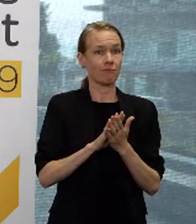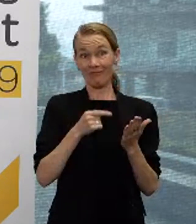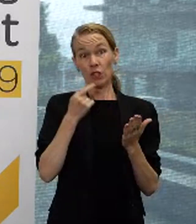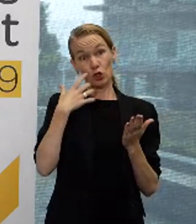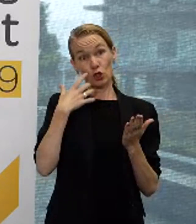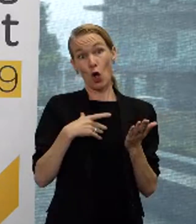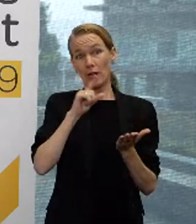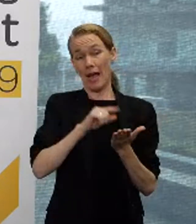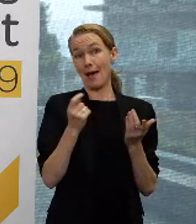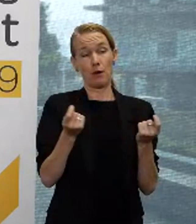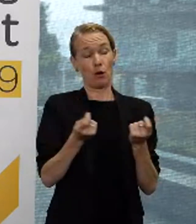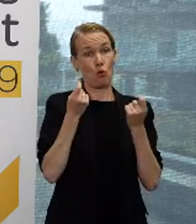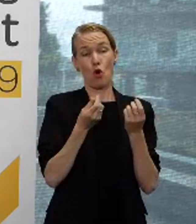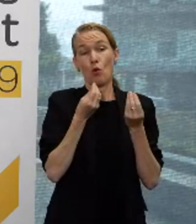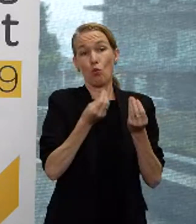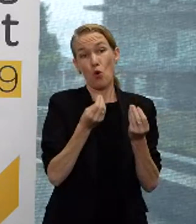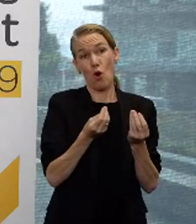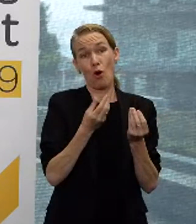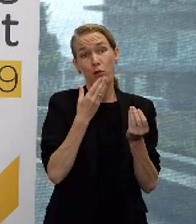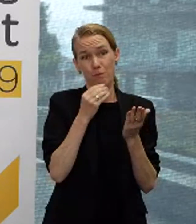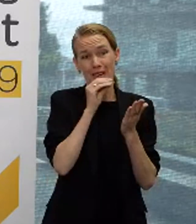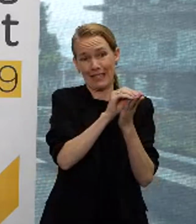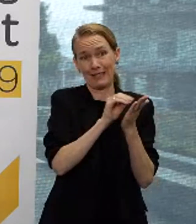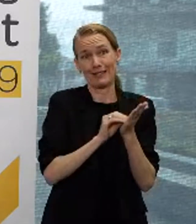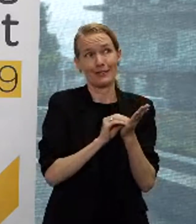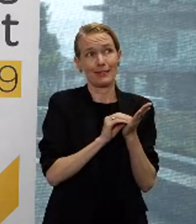As soon as he became unwell, as I said earlier on,